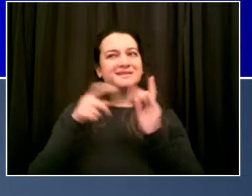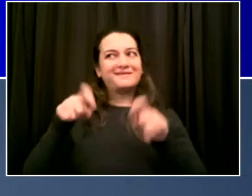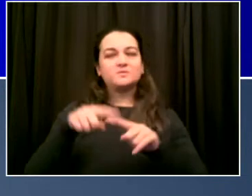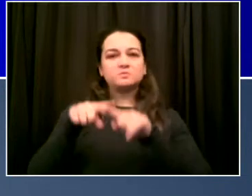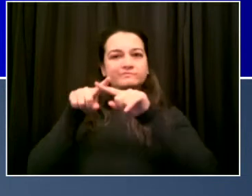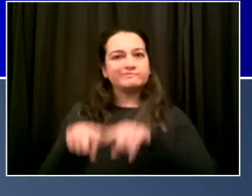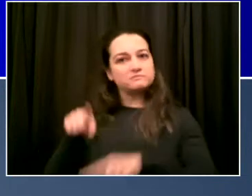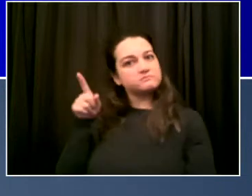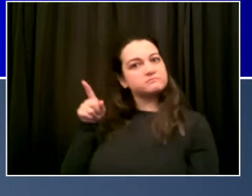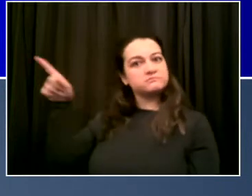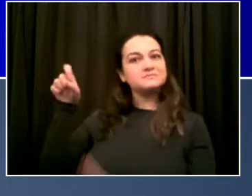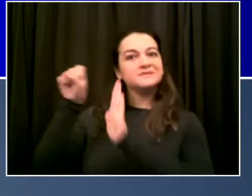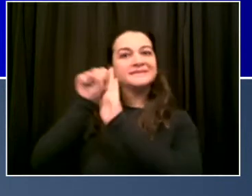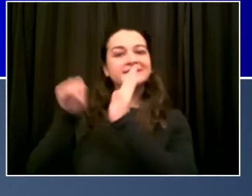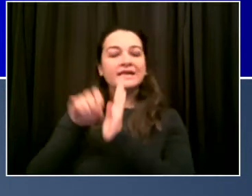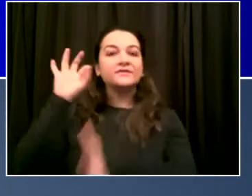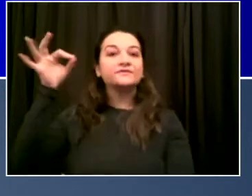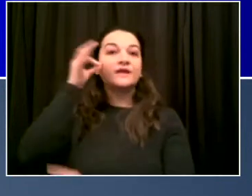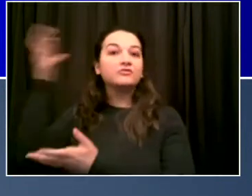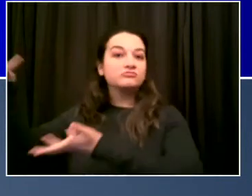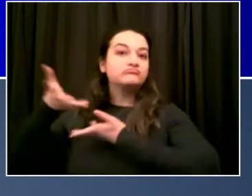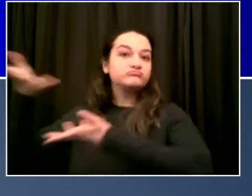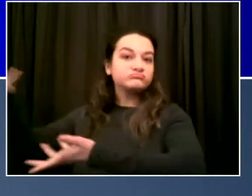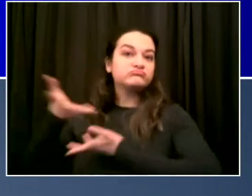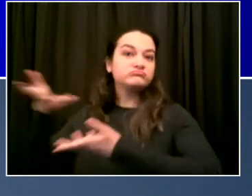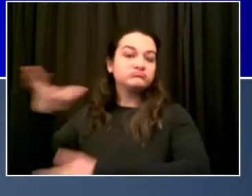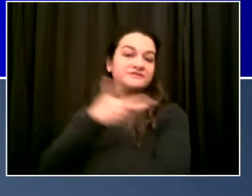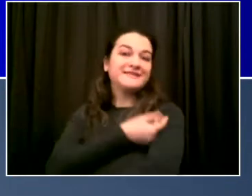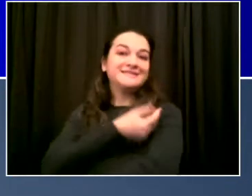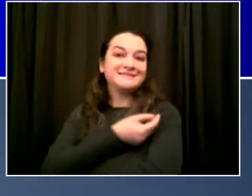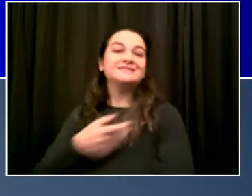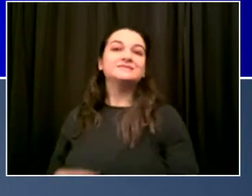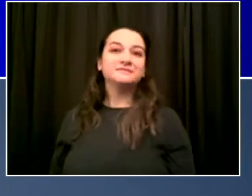NOTHING LEFT TO GIVE AS OF FRIDAY. WHAT DOES THAT